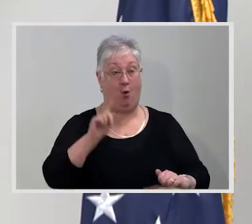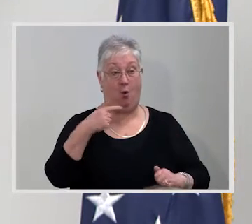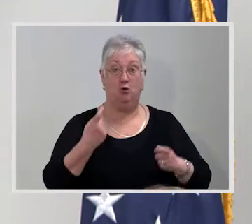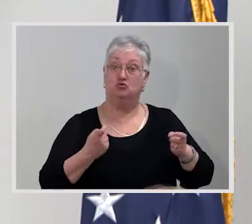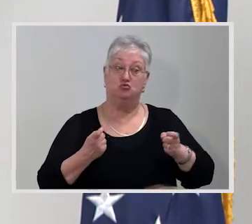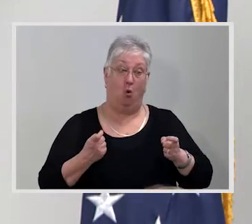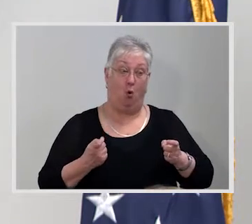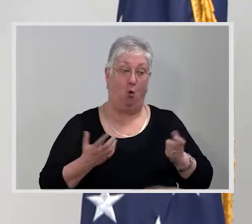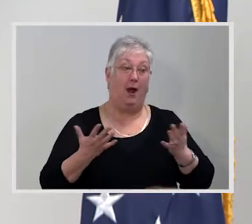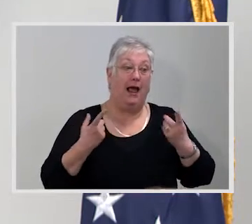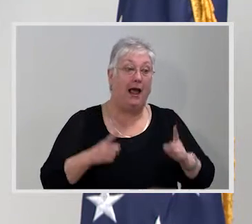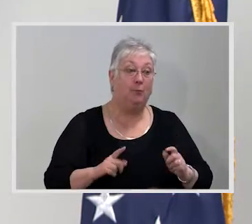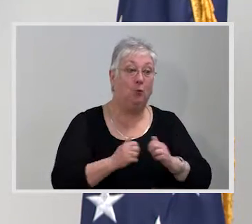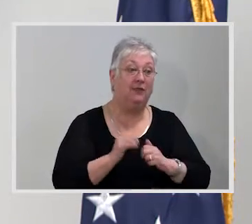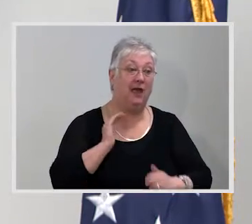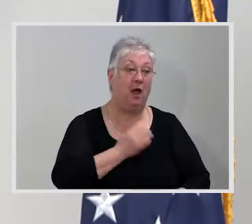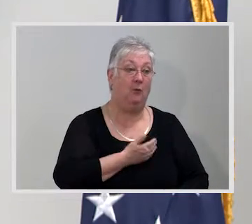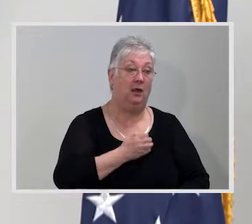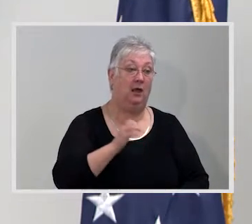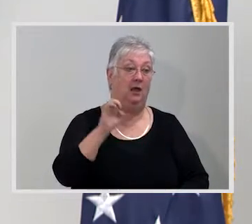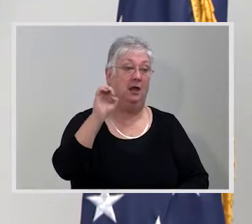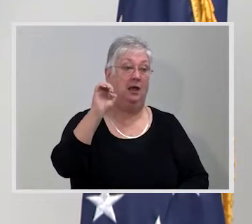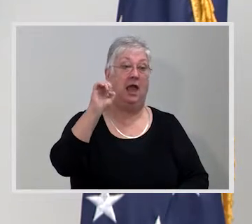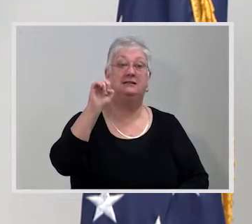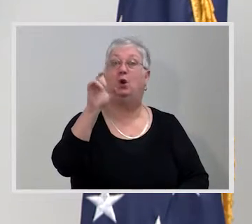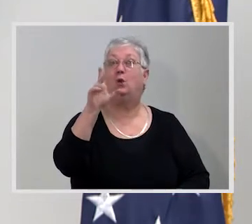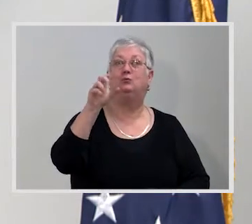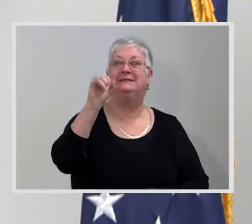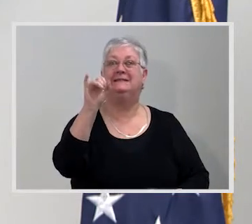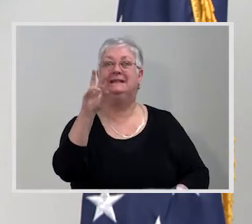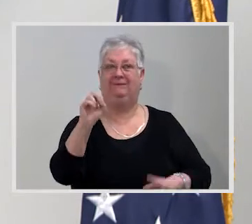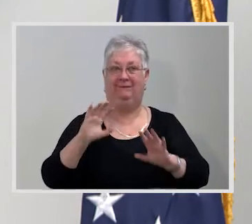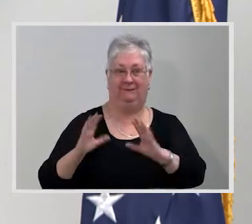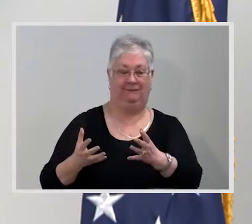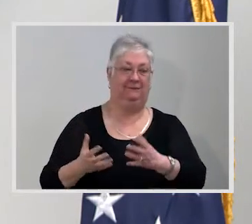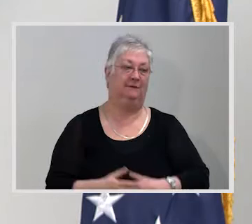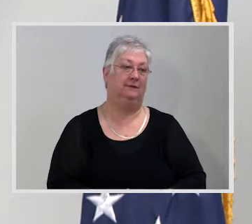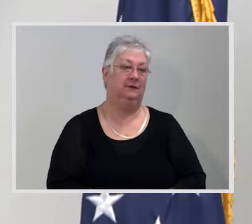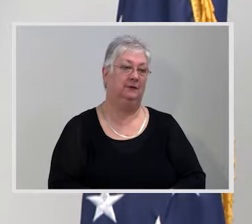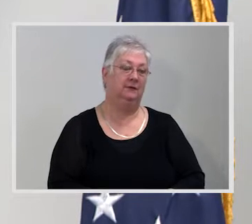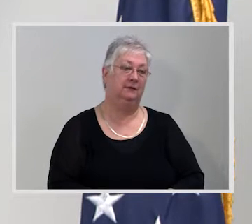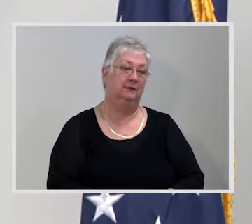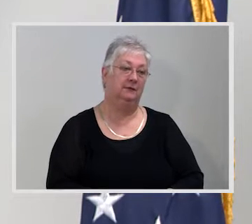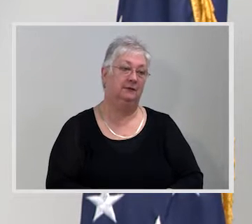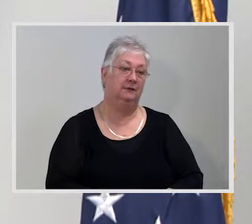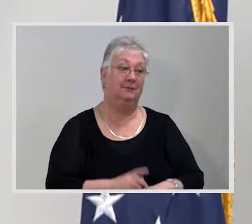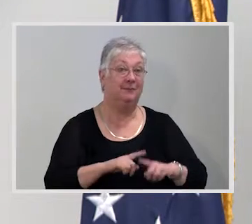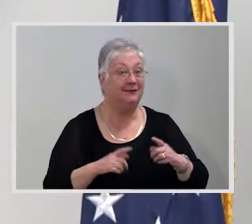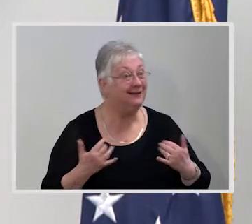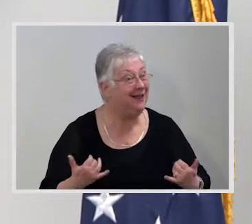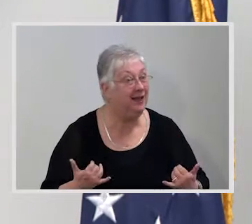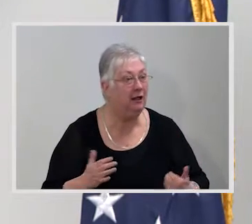AND WE WANT TO GIVE OUR DEPARTMENT DIRECTORS WHO STARTED TALKING TO THE CITY ADMINISTRATOR OCTOBER, NOVEMBER